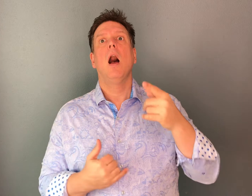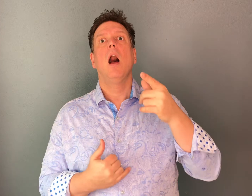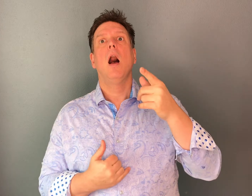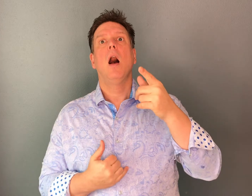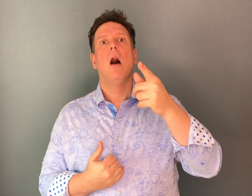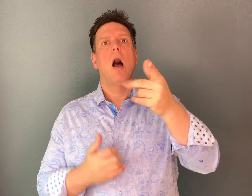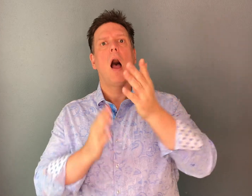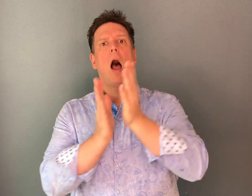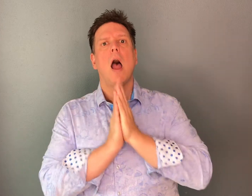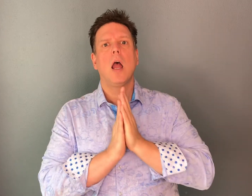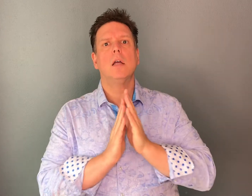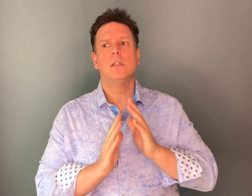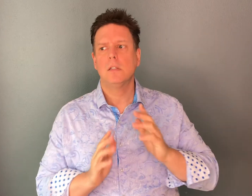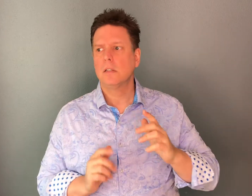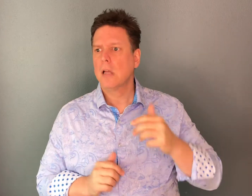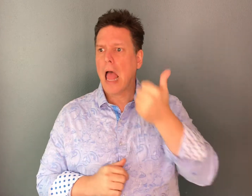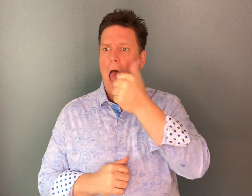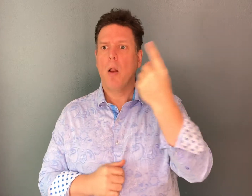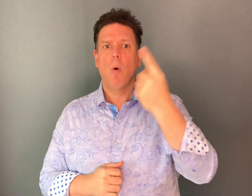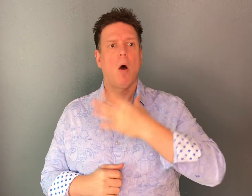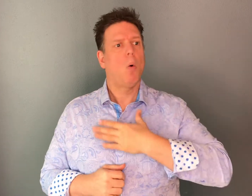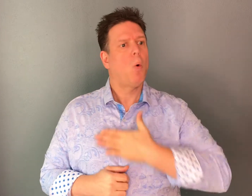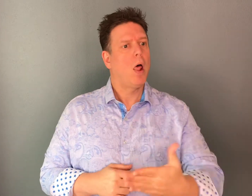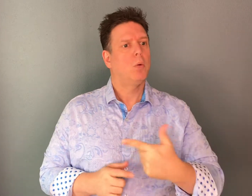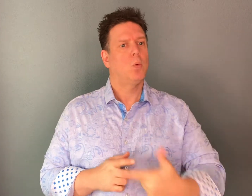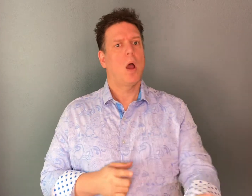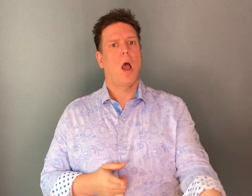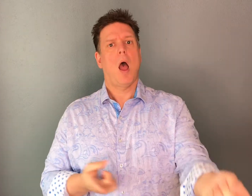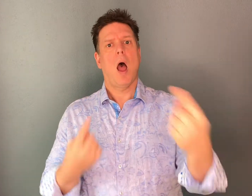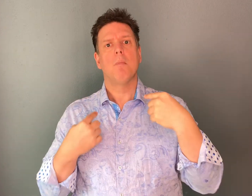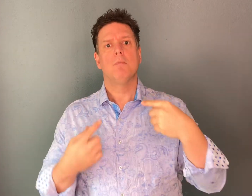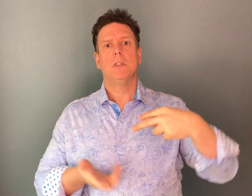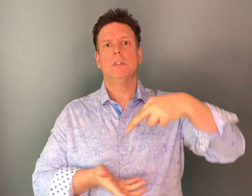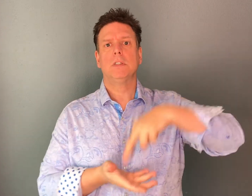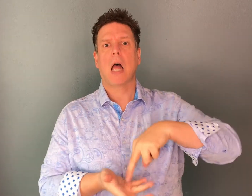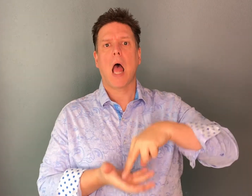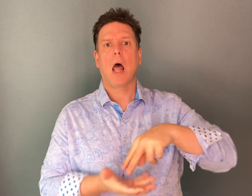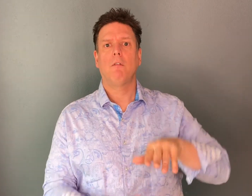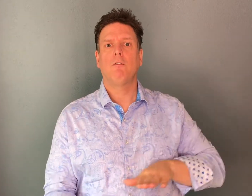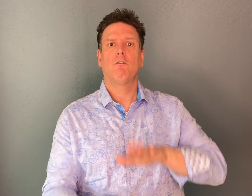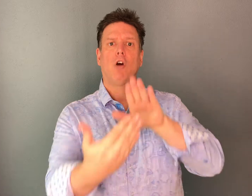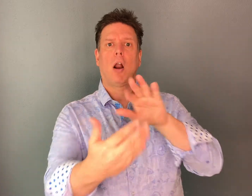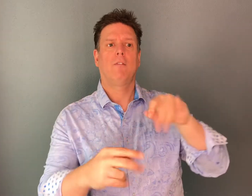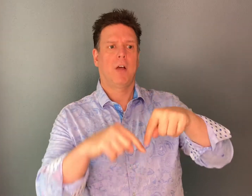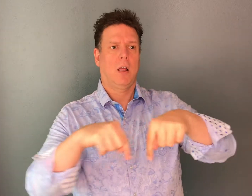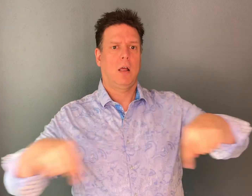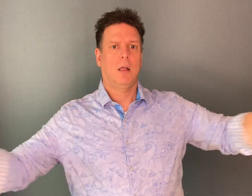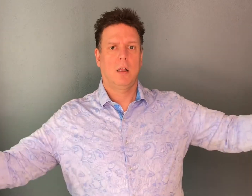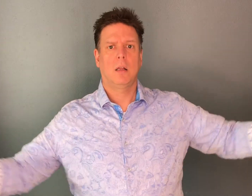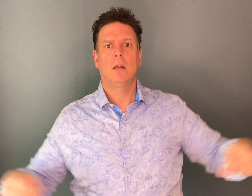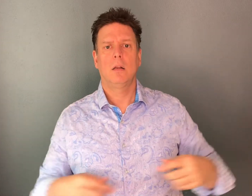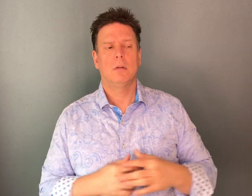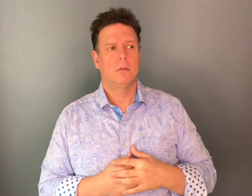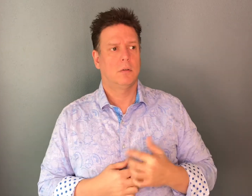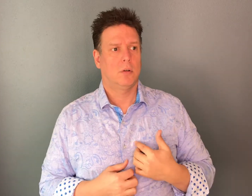he's talking to us and he asks if anyone would be willing to come stand in a line